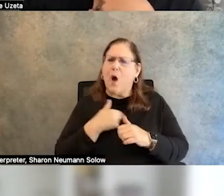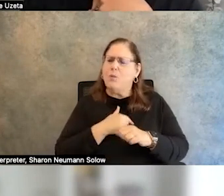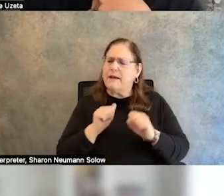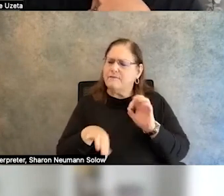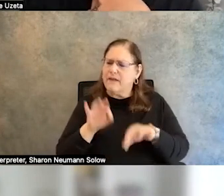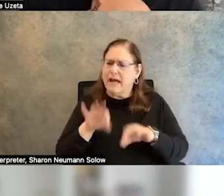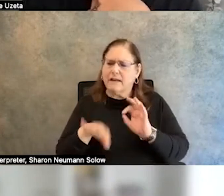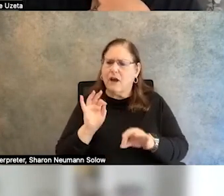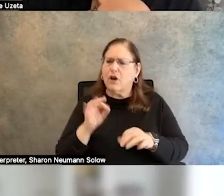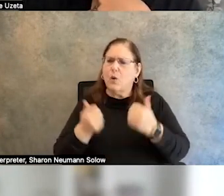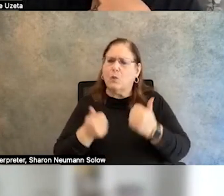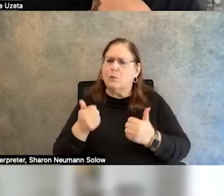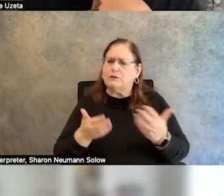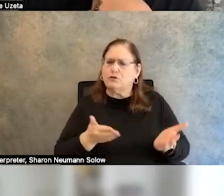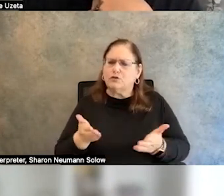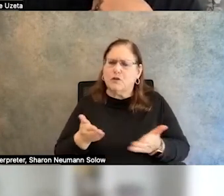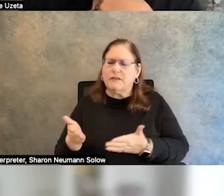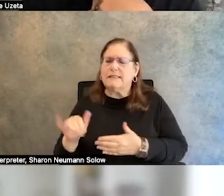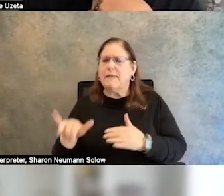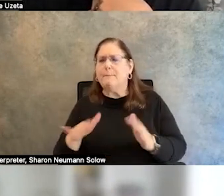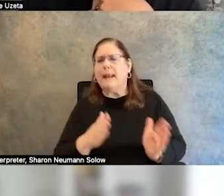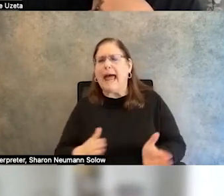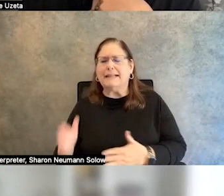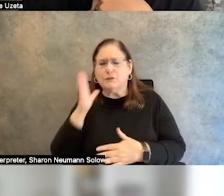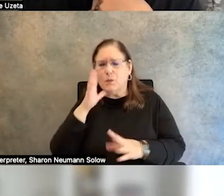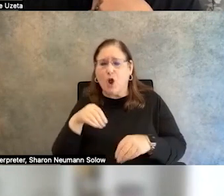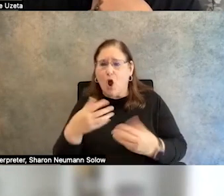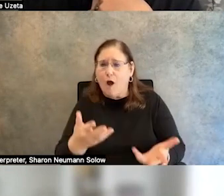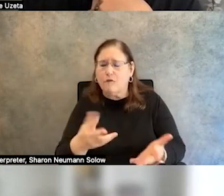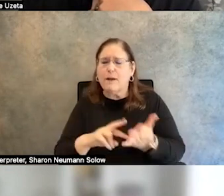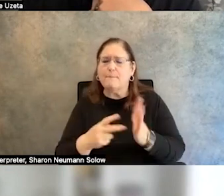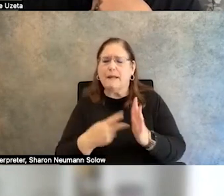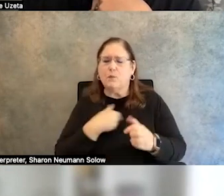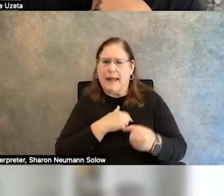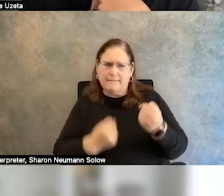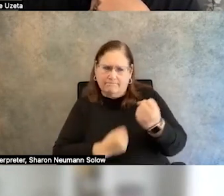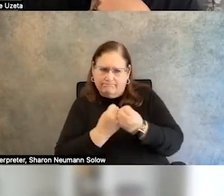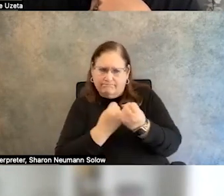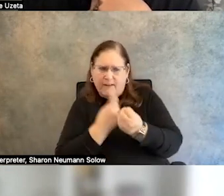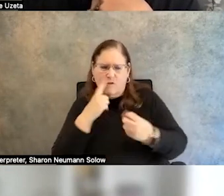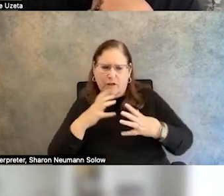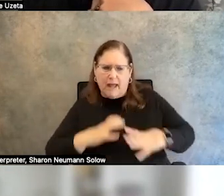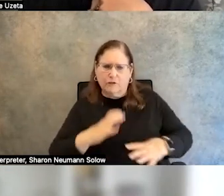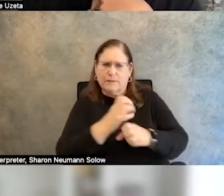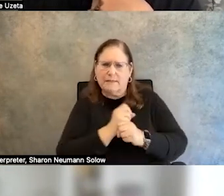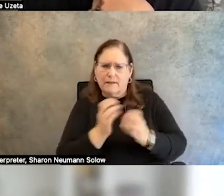which services the plans will offer so we can advocate for our clients to receive services? I tried to refer a client